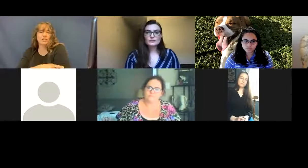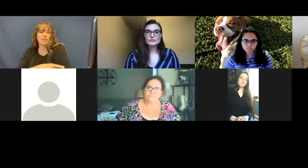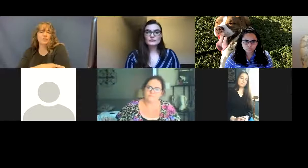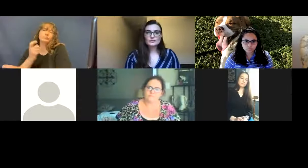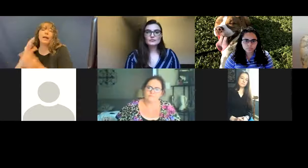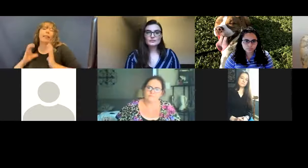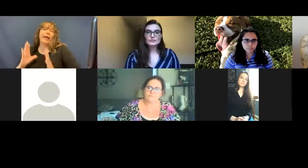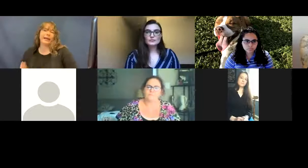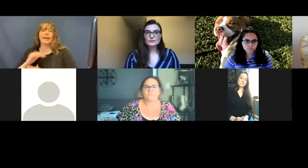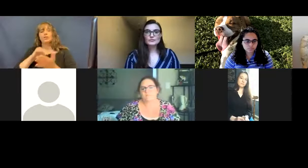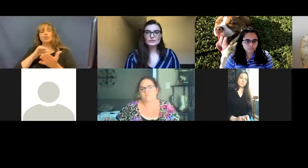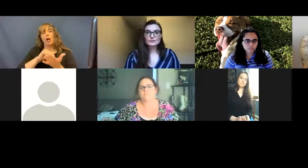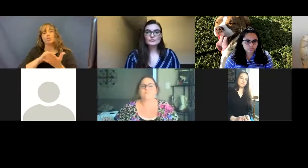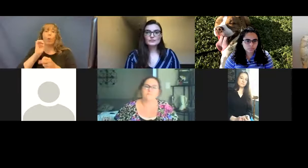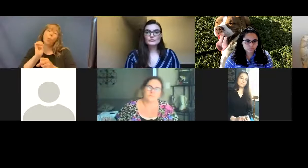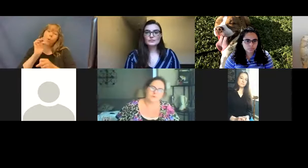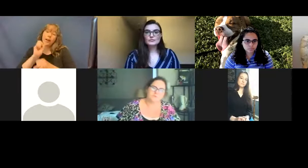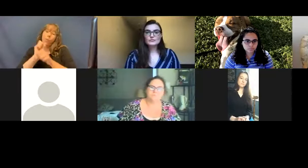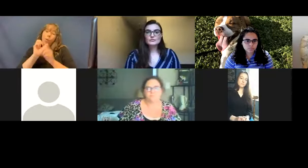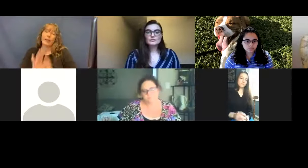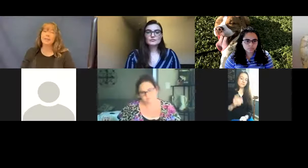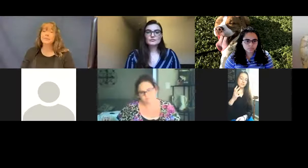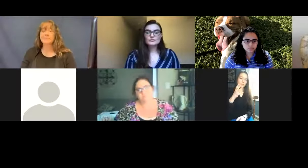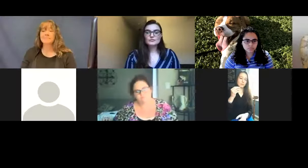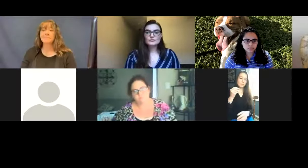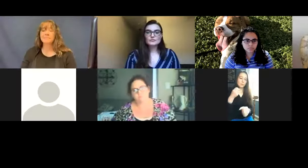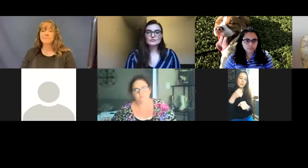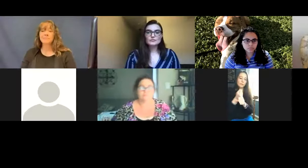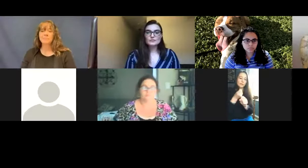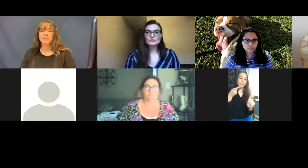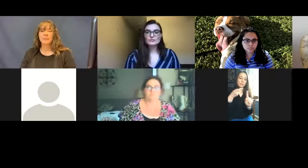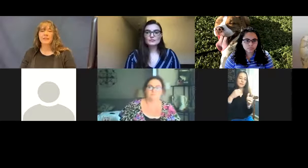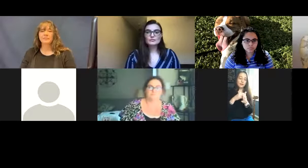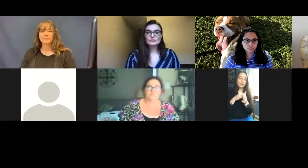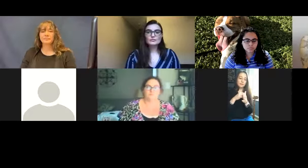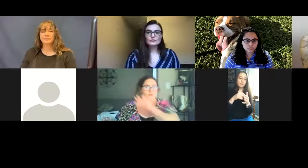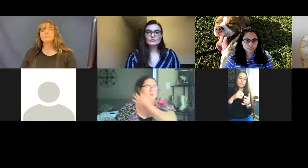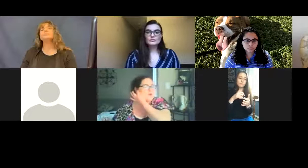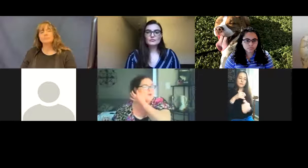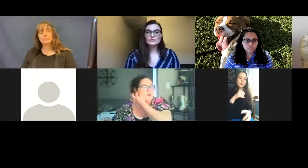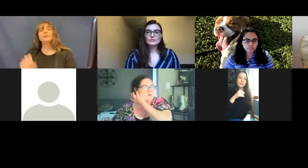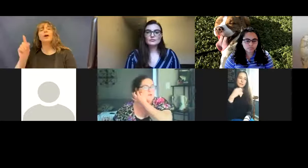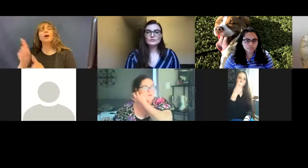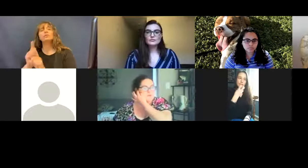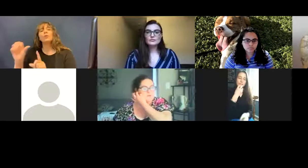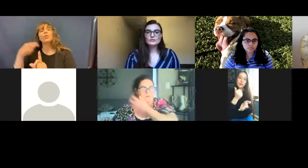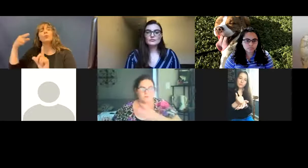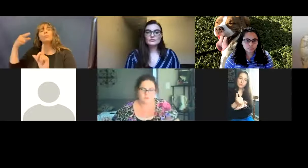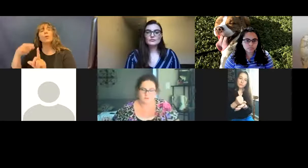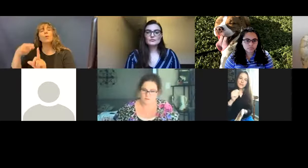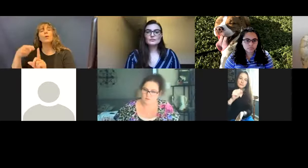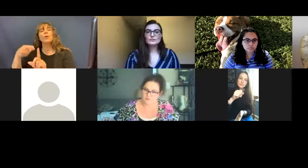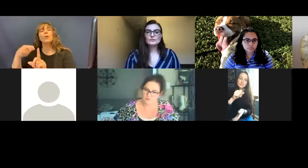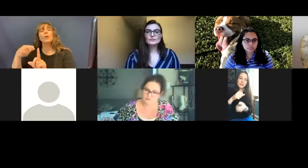And I want to make a point that lip reading is helpful, yes,